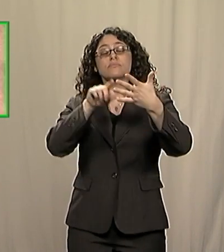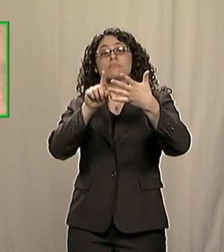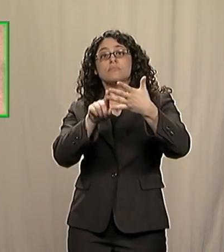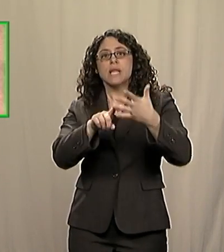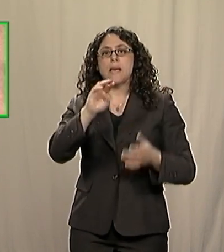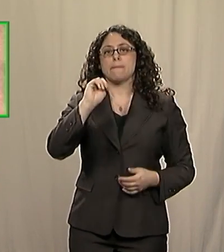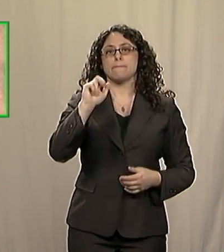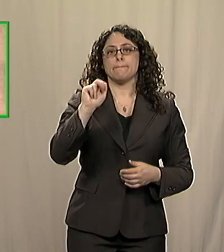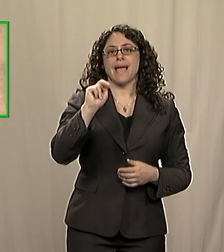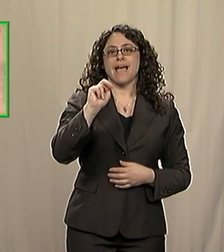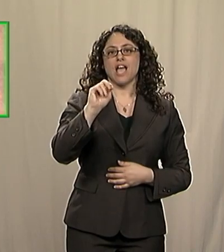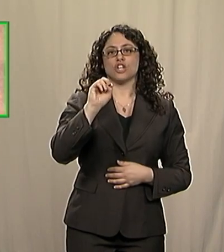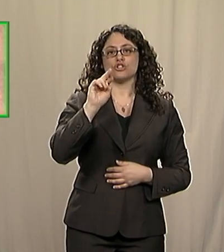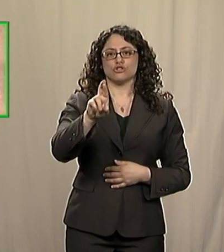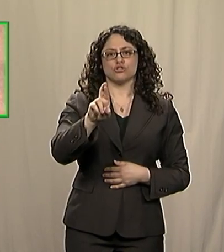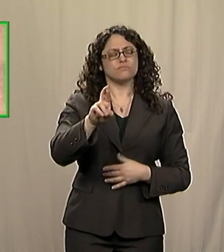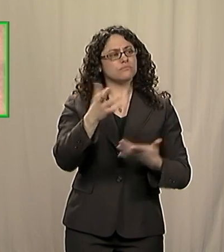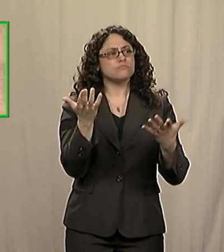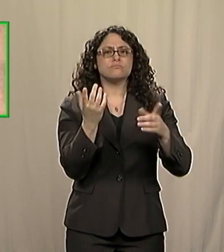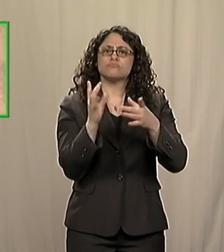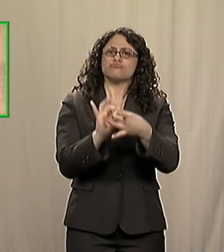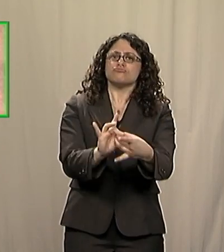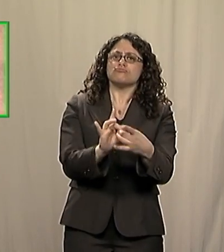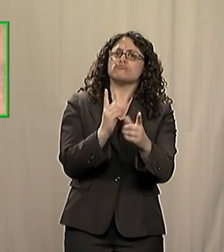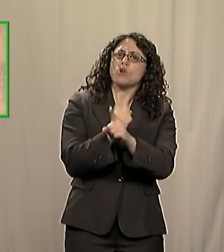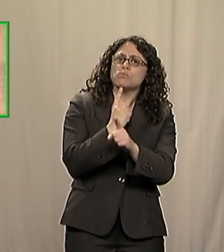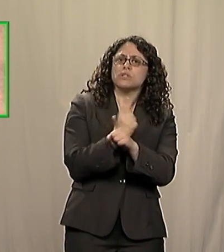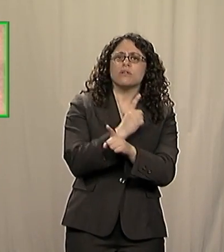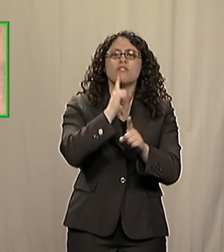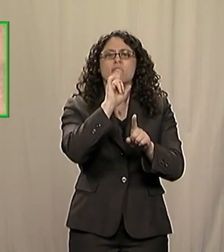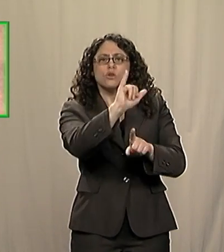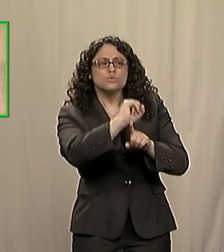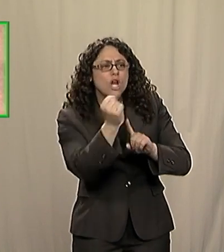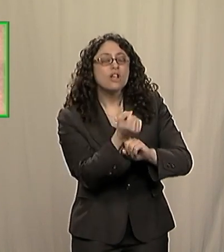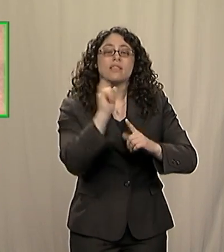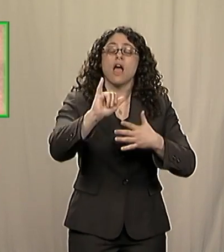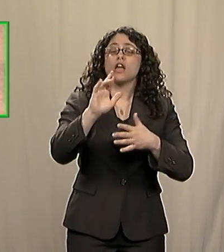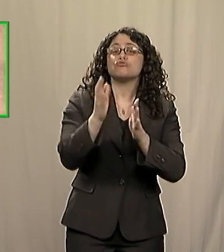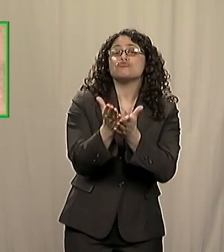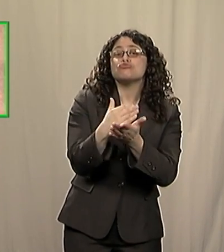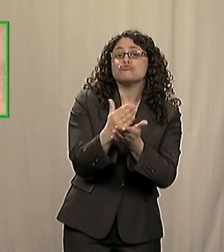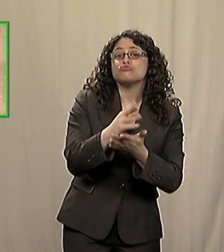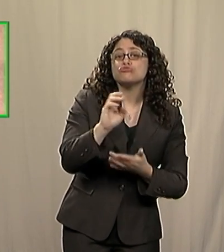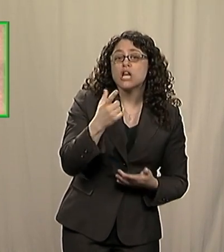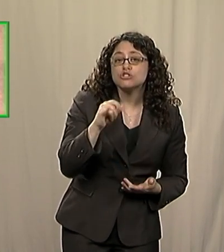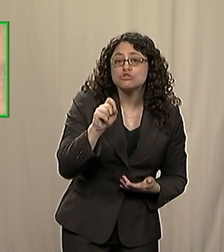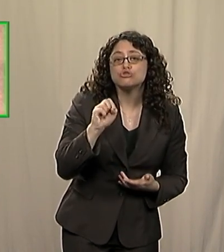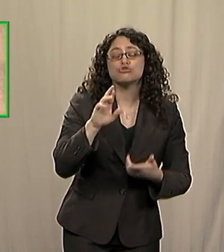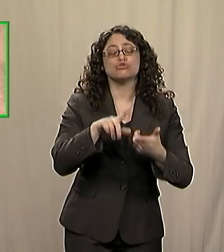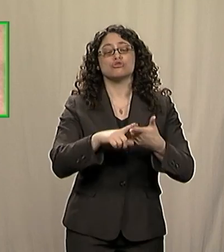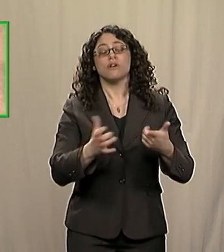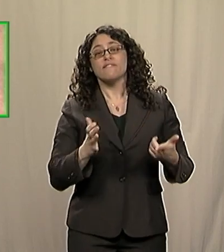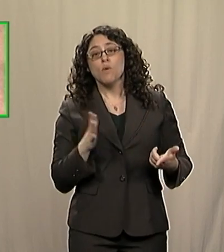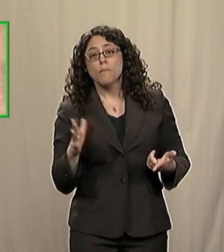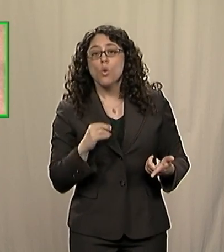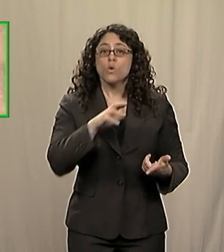We communicate in a way that's appropriate to the situation. Such areas as register, level of formality come under there.